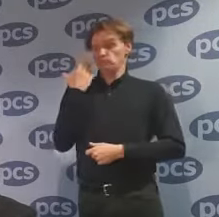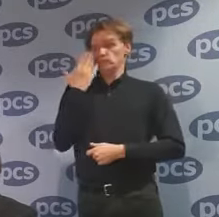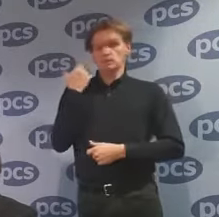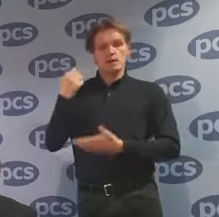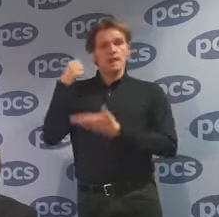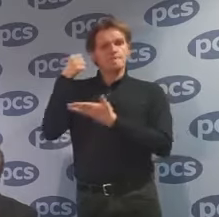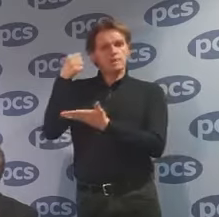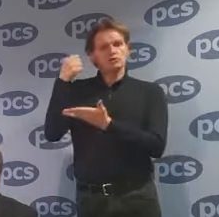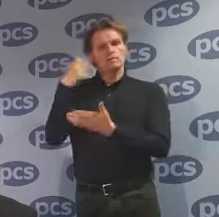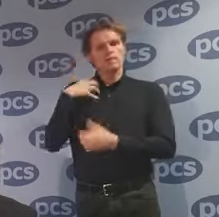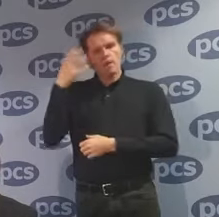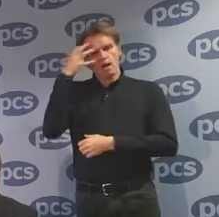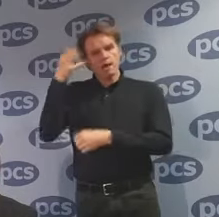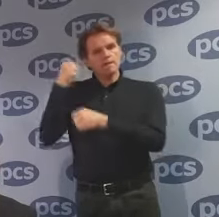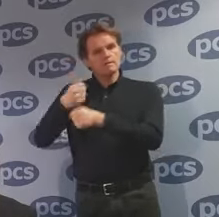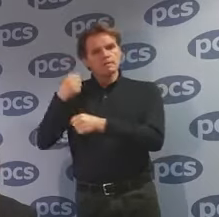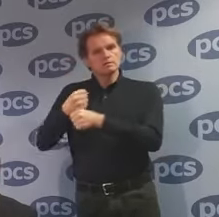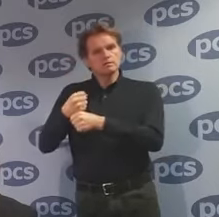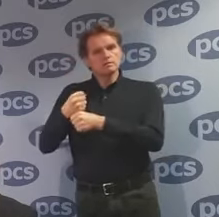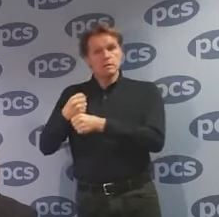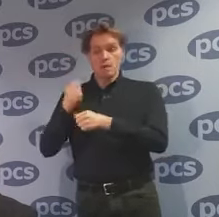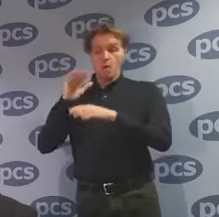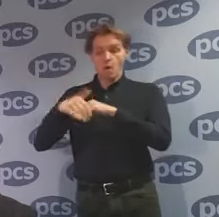been a week since the budget can you tell us what the key issues that raised